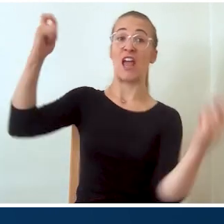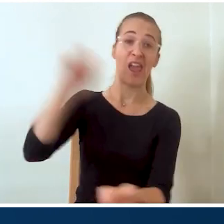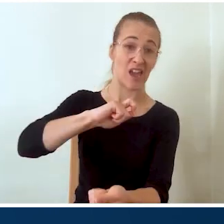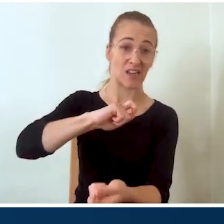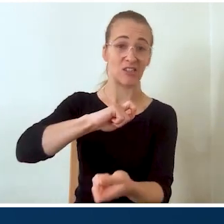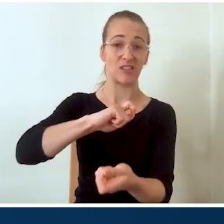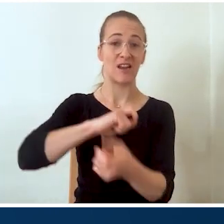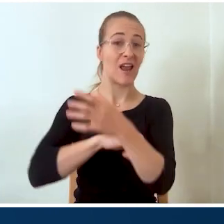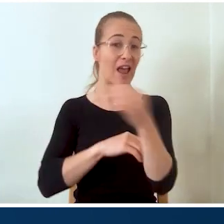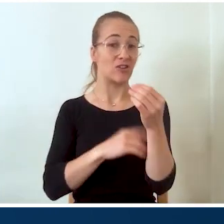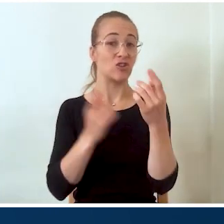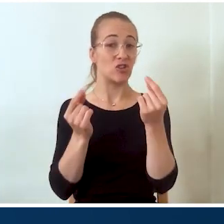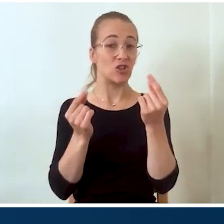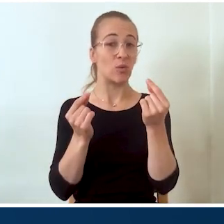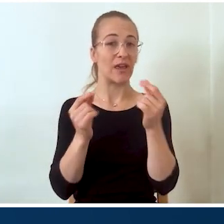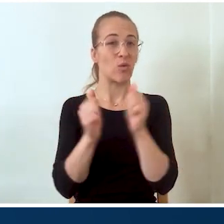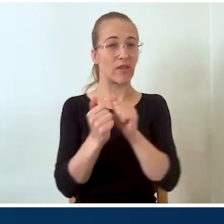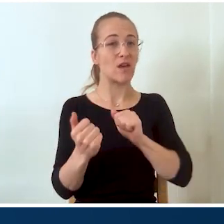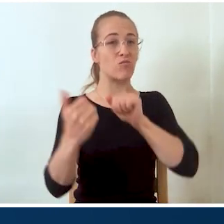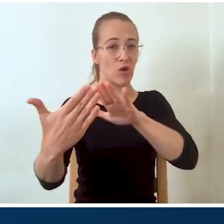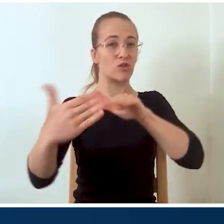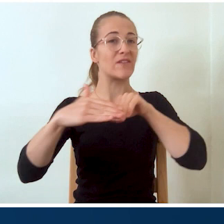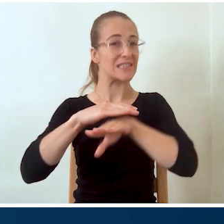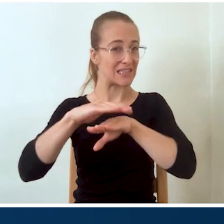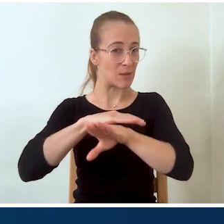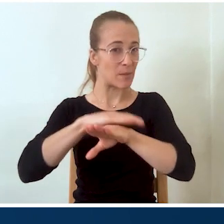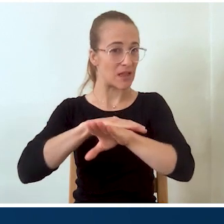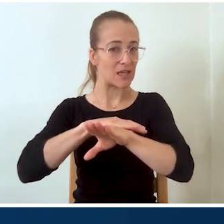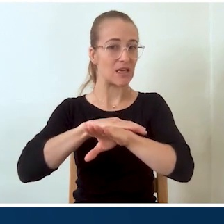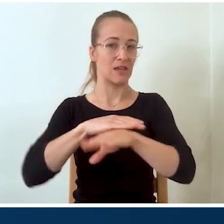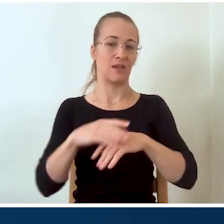and you are doing it from the lens of accessibility,